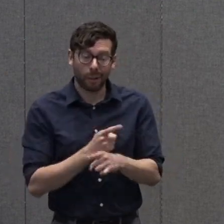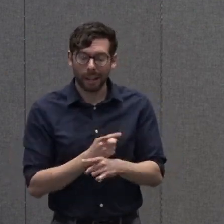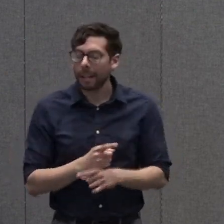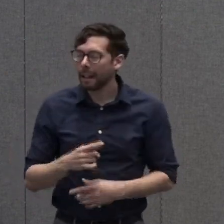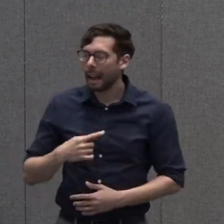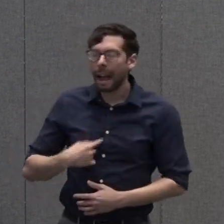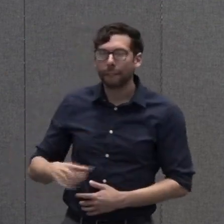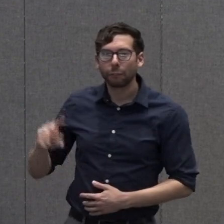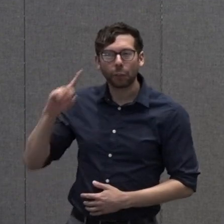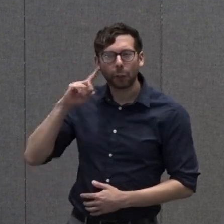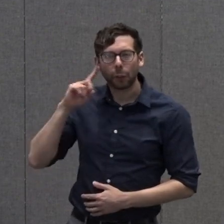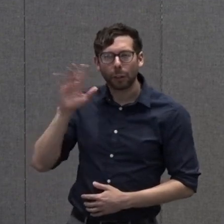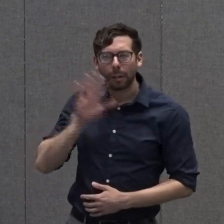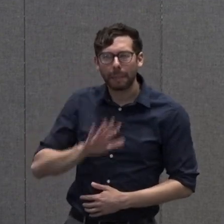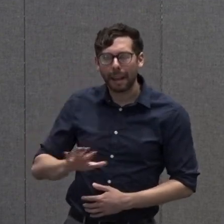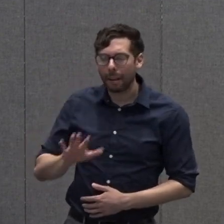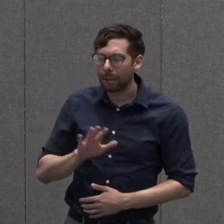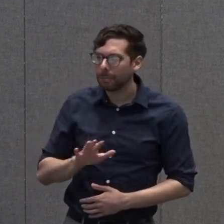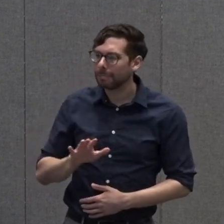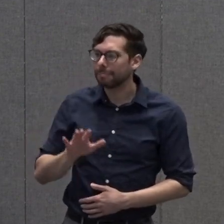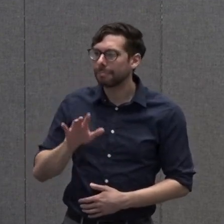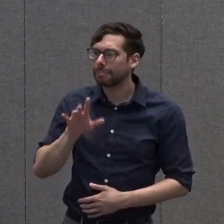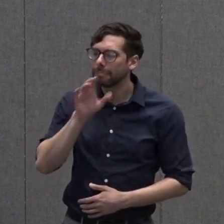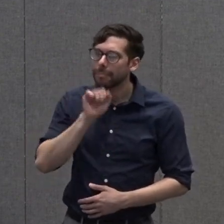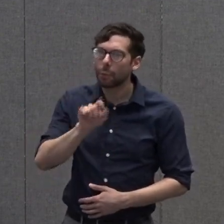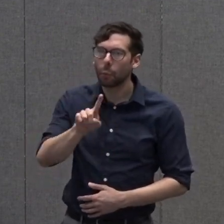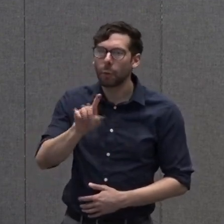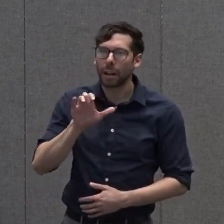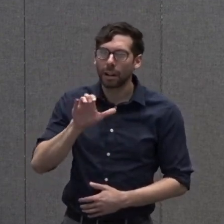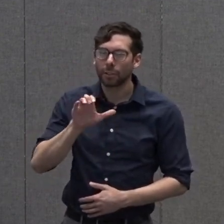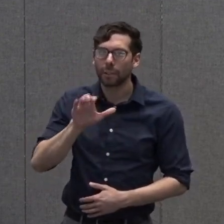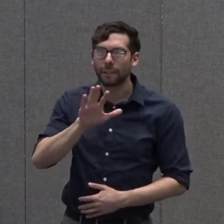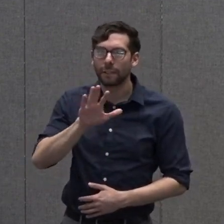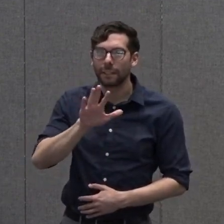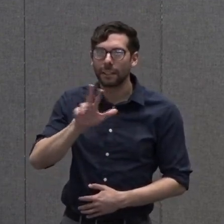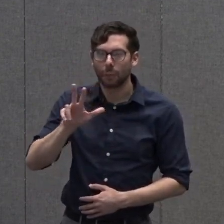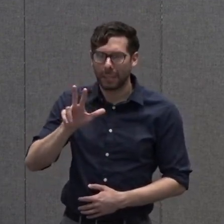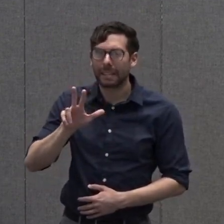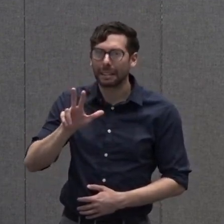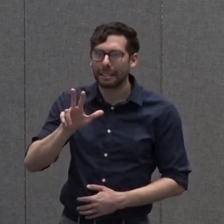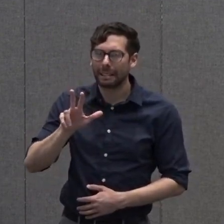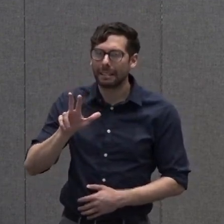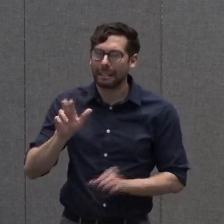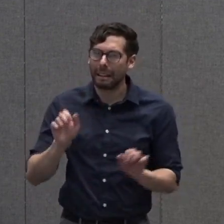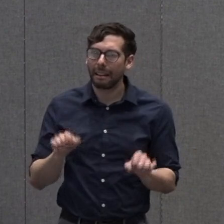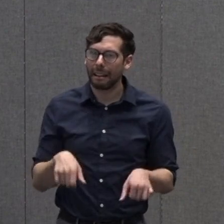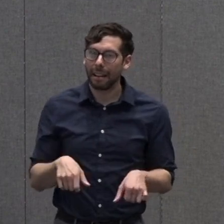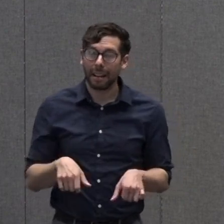But it could go beyond that. So I'm gonna brin out two snakes, here. One for you to hold.